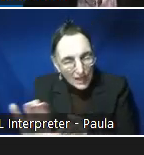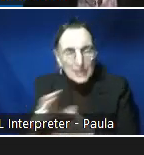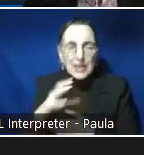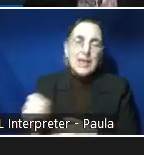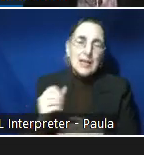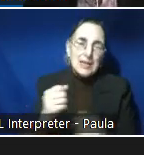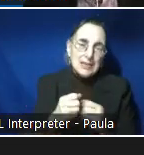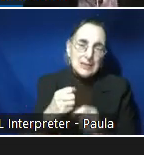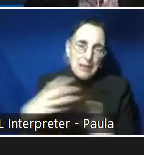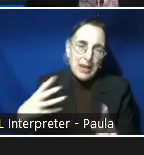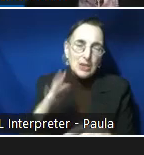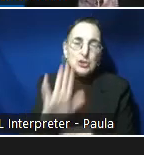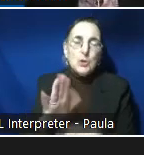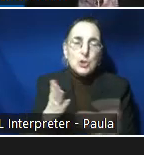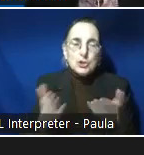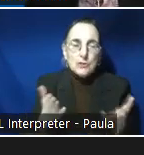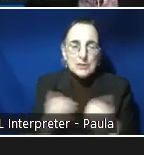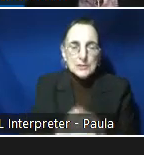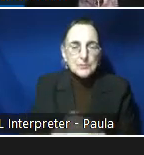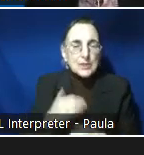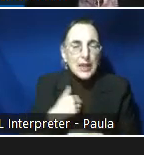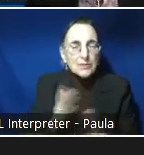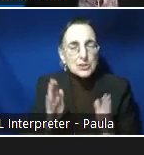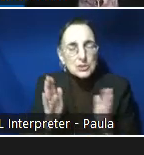You have a small window available for questions before we close,